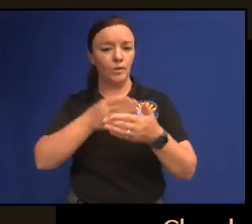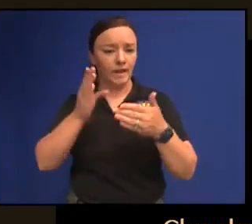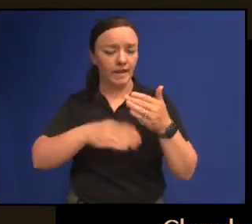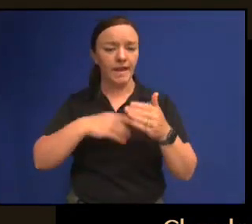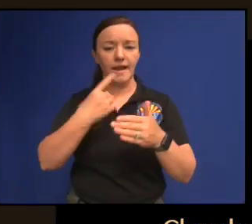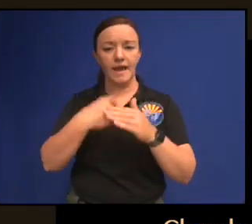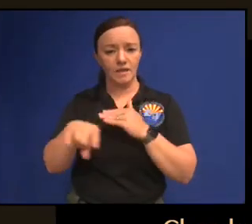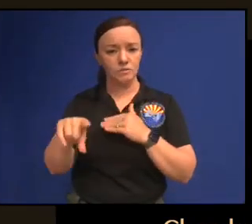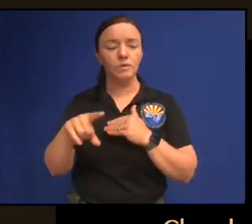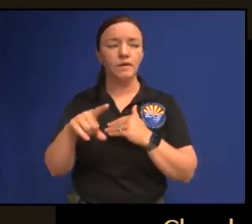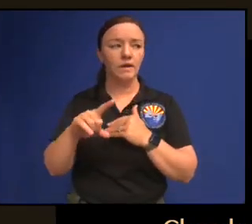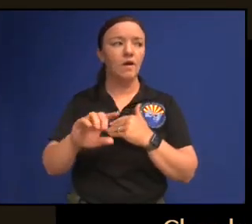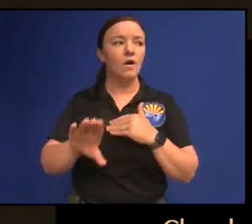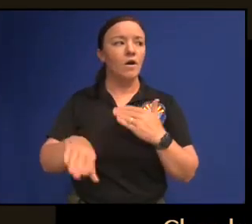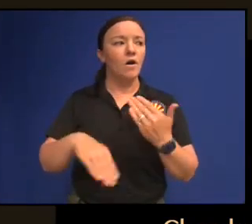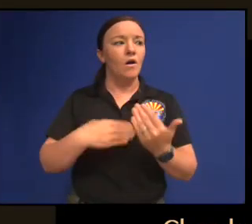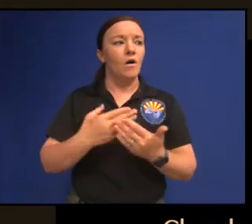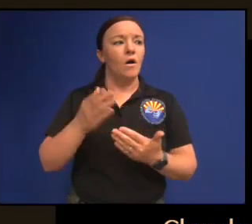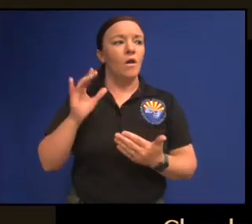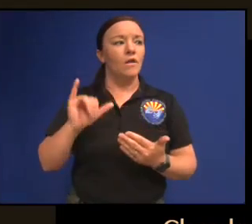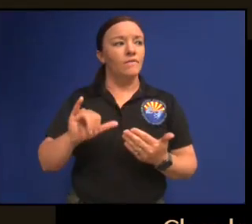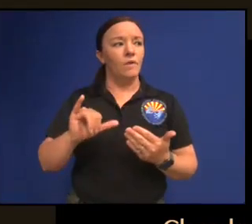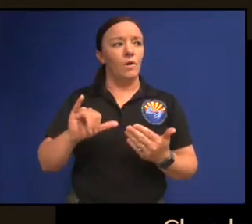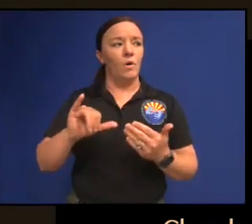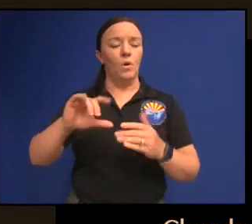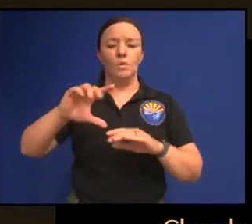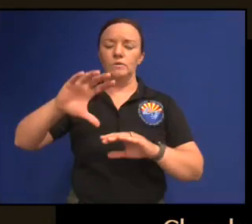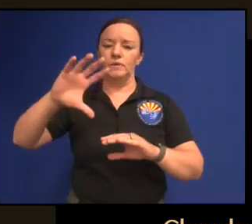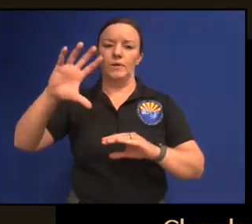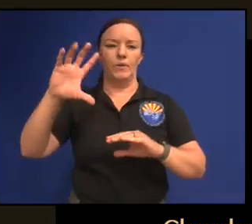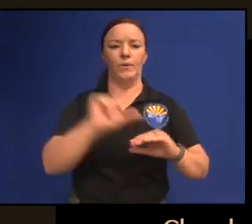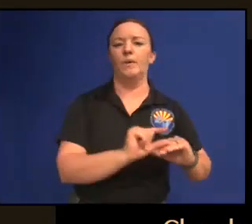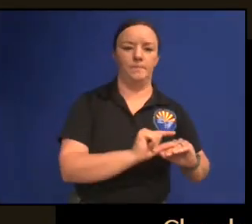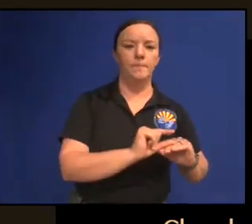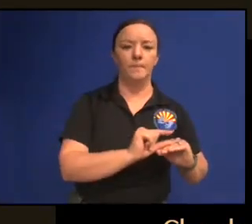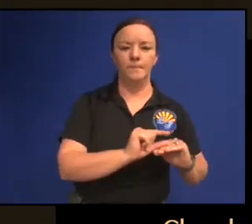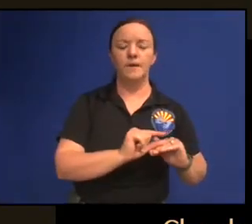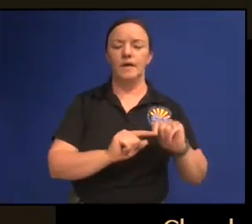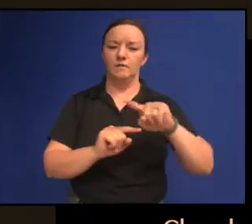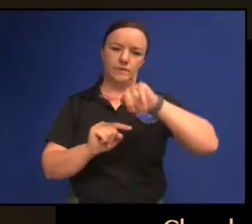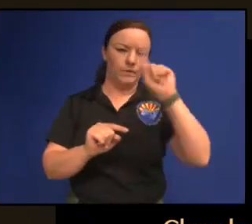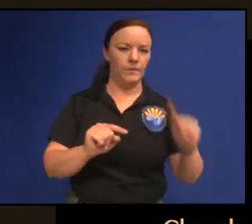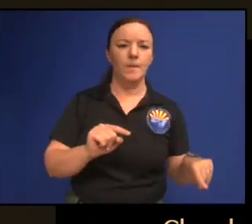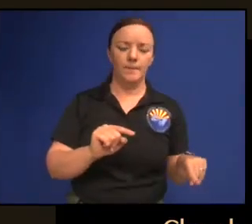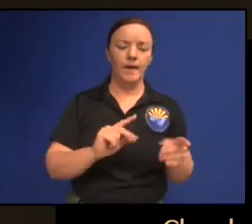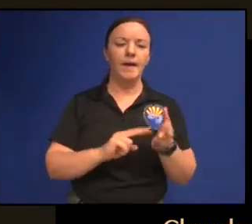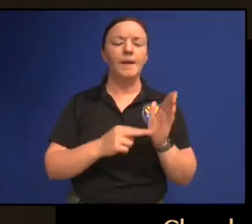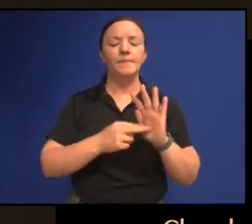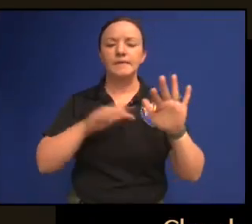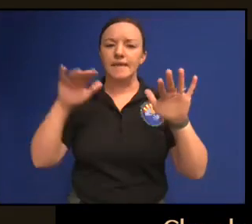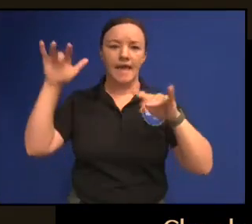WHICH MEANS A LOT DRIER AIR MOVING BACK IN. THAT IS WHAT CARL WAS MENTIONING EARLIER.